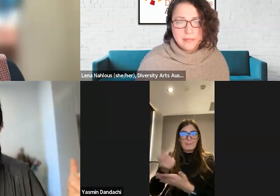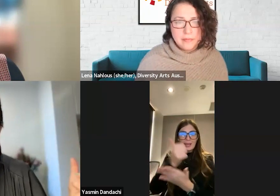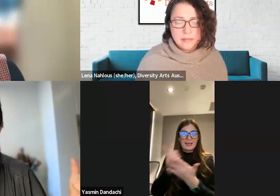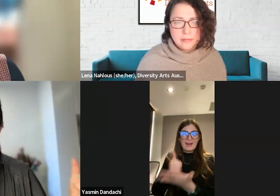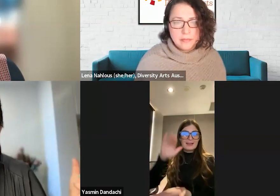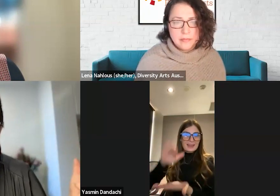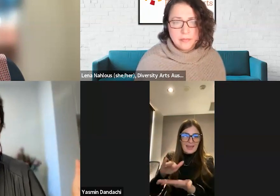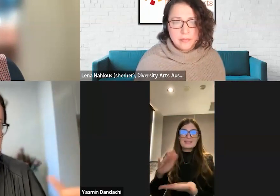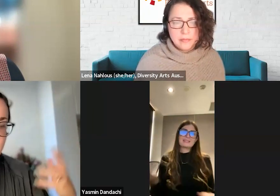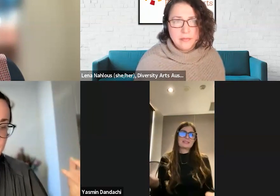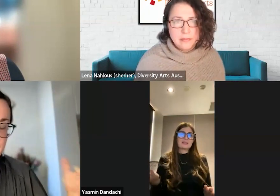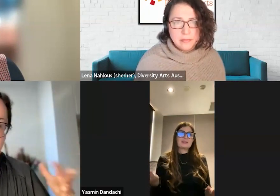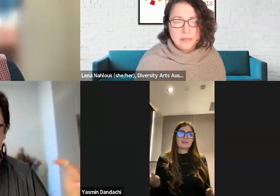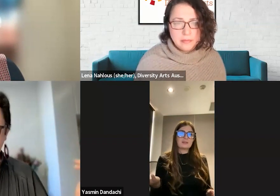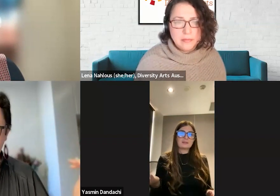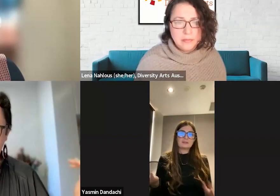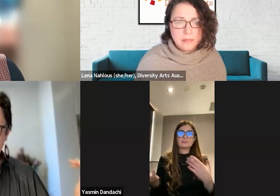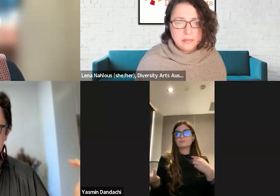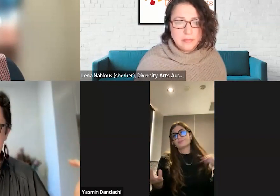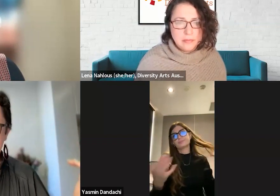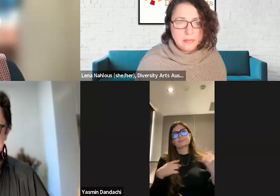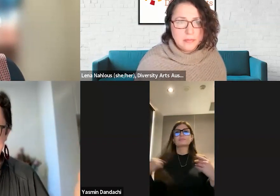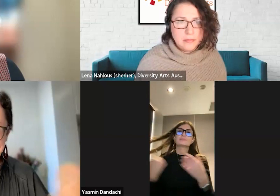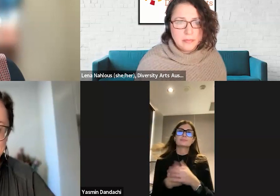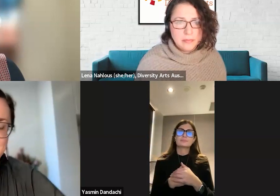our arts managers up to standard,